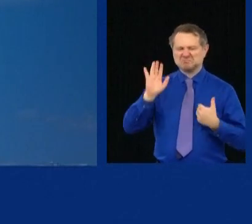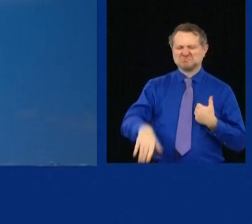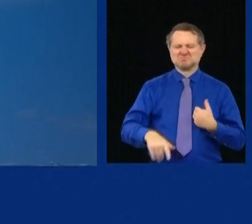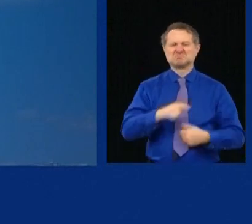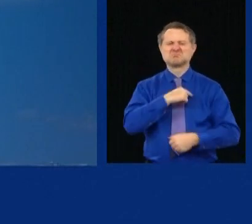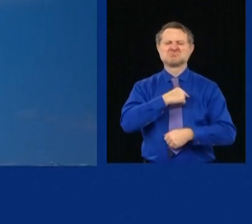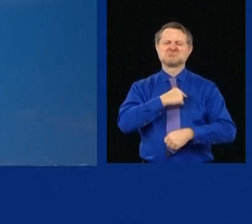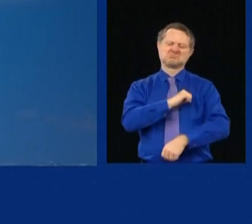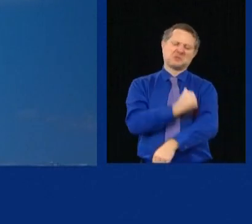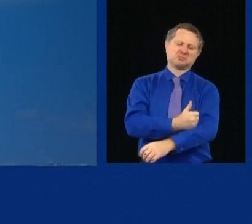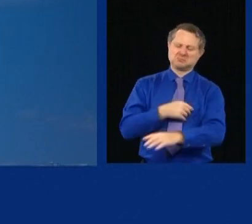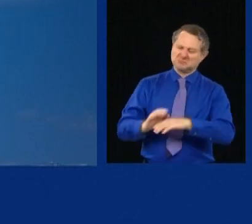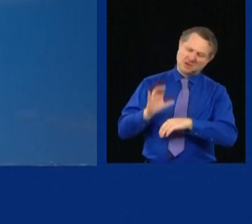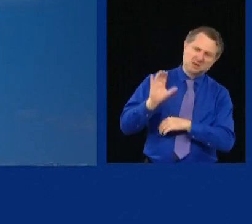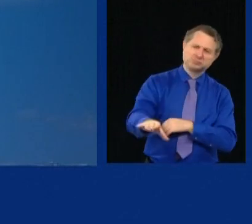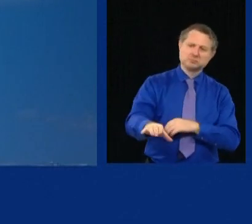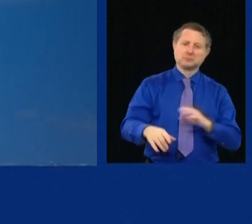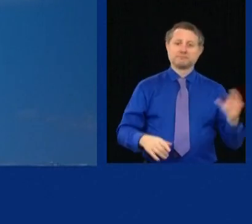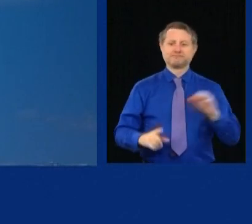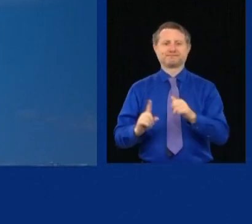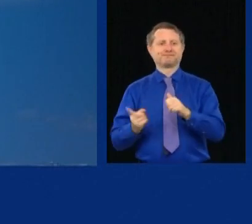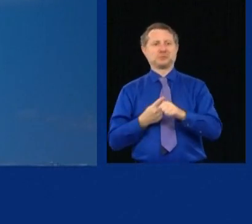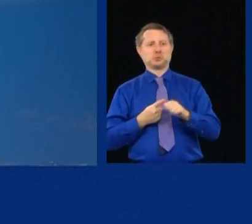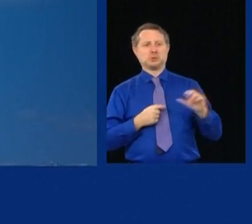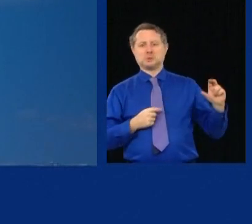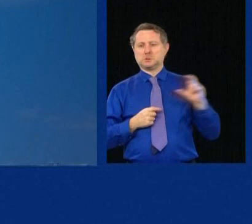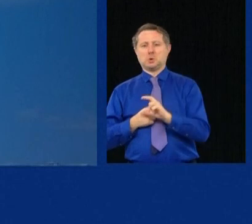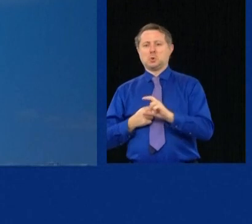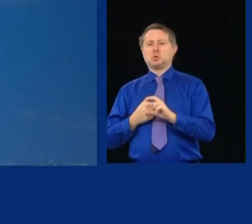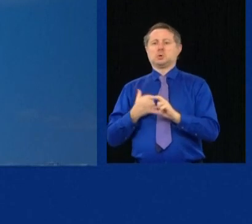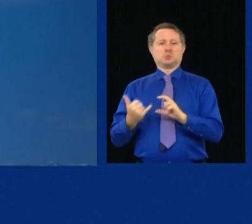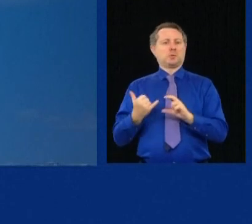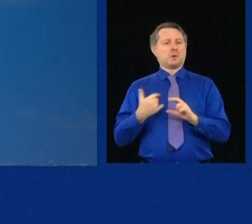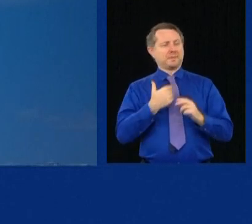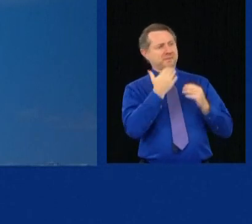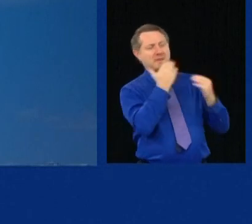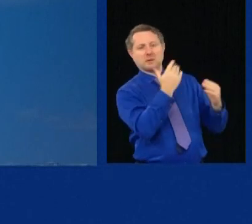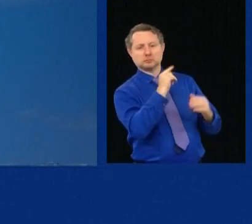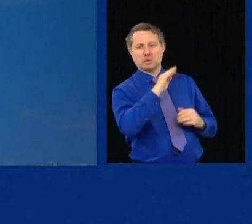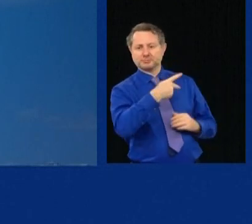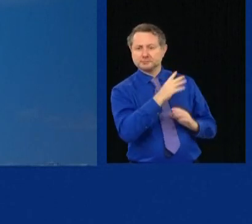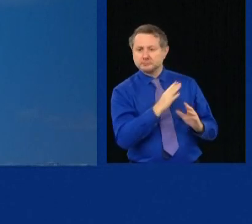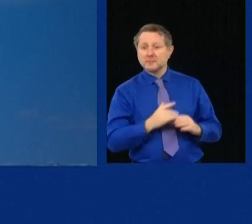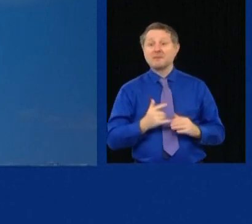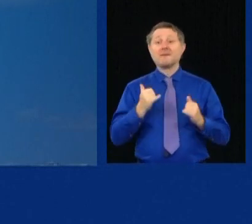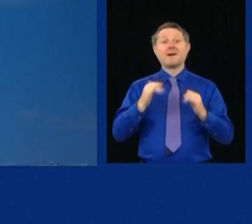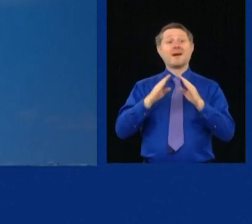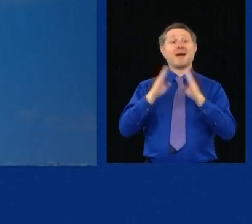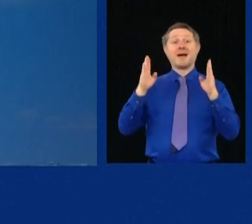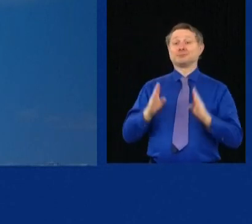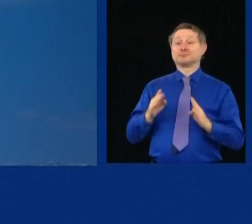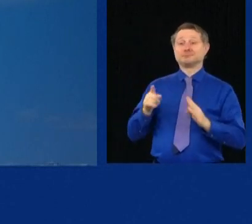ACTUALLY SENT THE FIRST INSTALLMENT TODAY SO I'M GRATEFUL FOR THAT AND I THANK HIM.